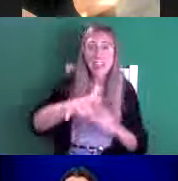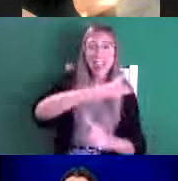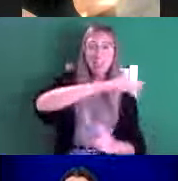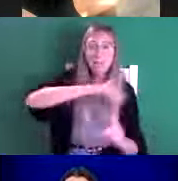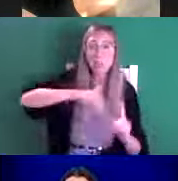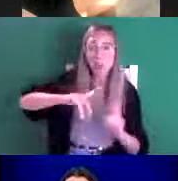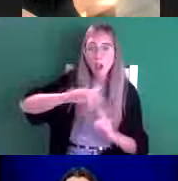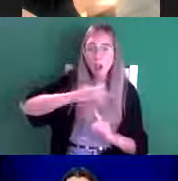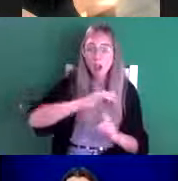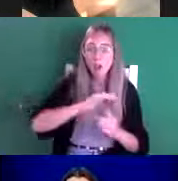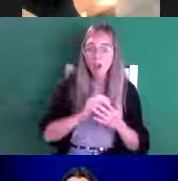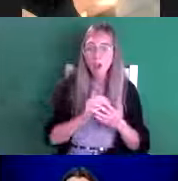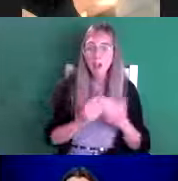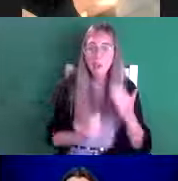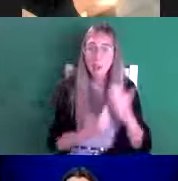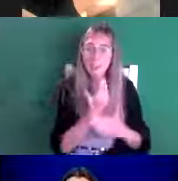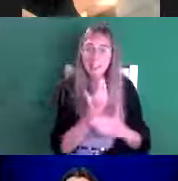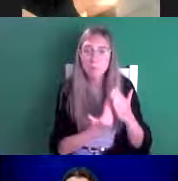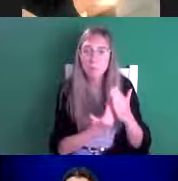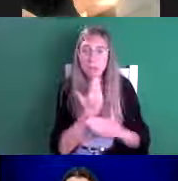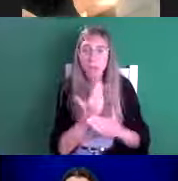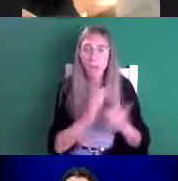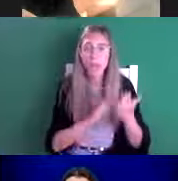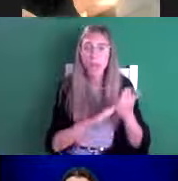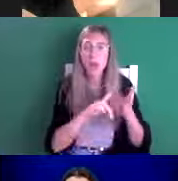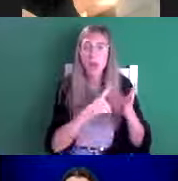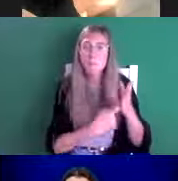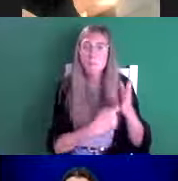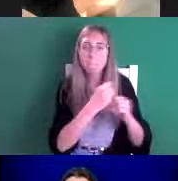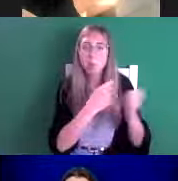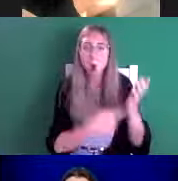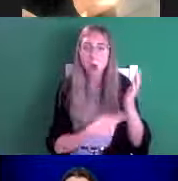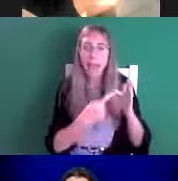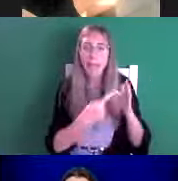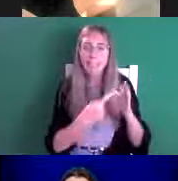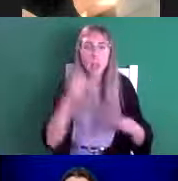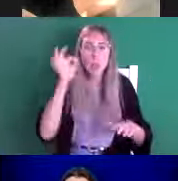contemporary margate is by the sea so it might not be the gallery you want to work in but you